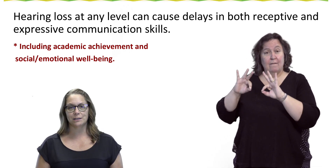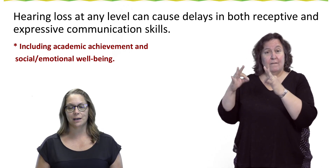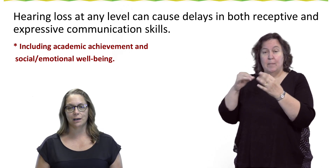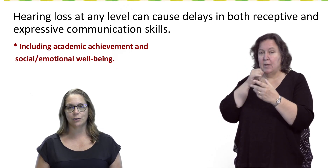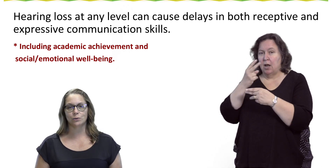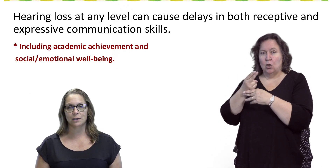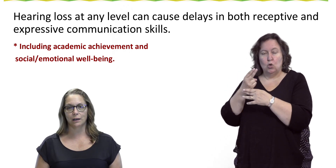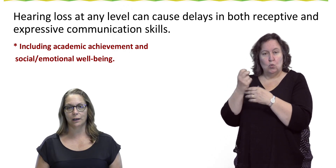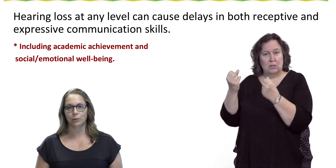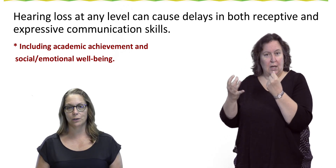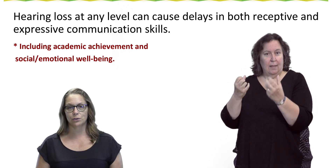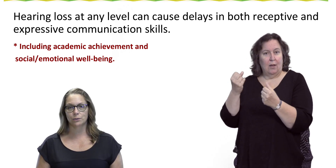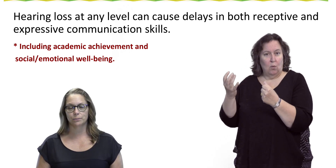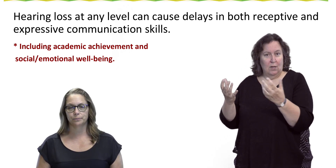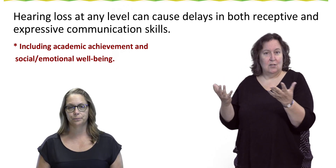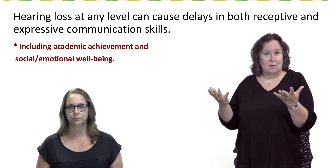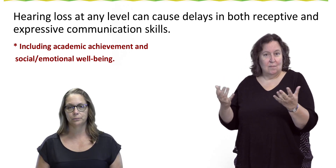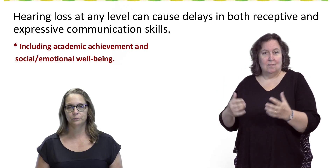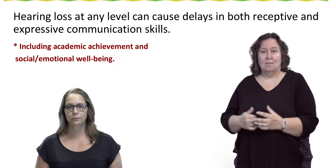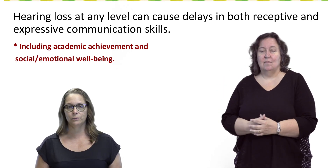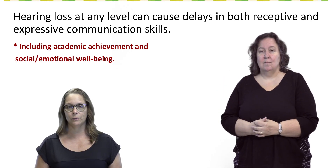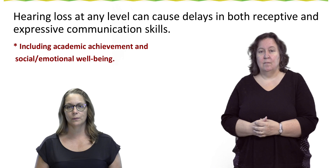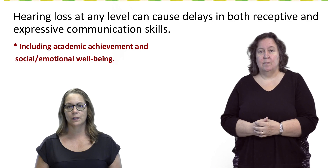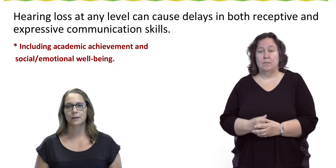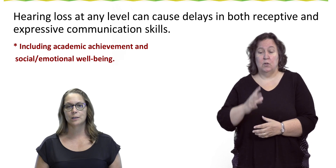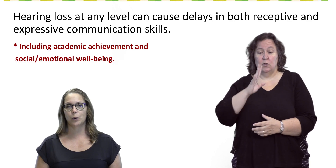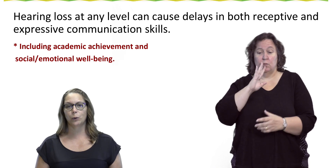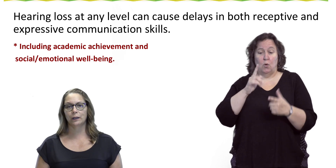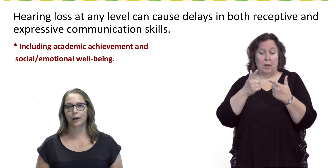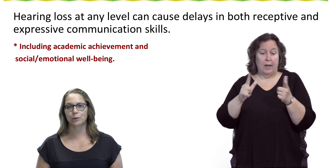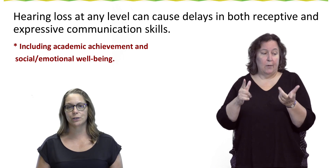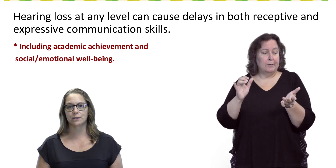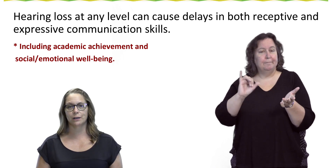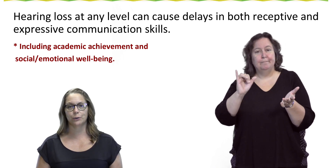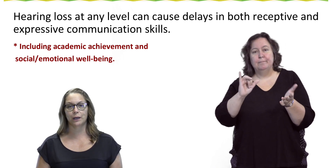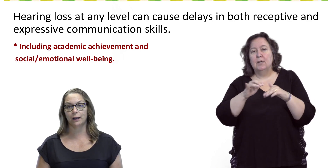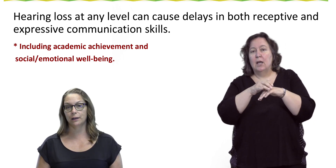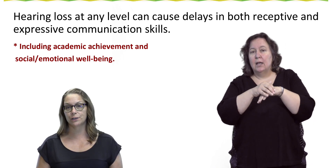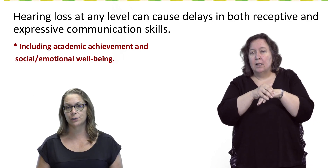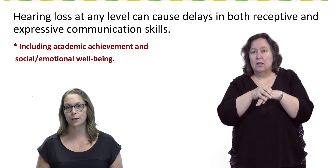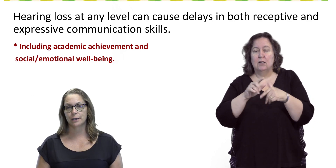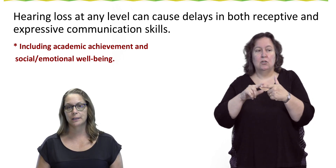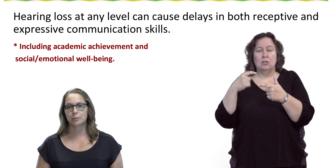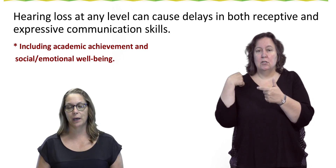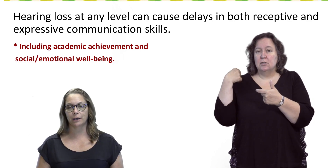does not use sign language. Spoken languages include English, Spanish,